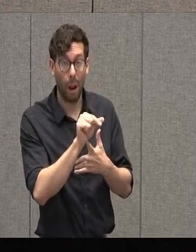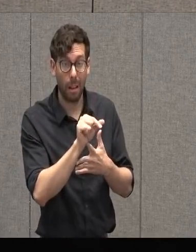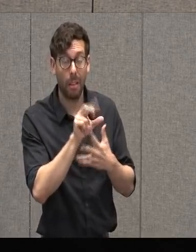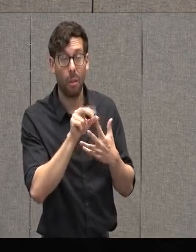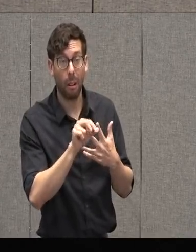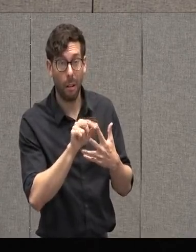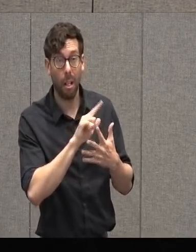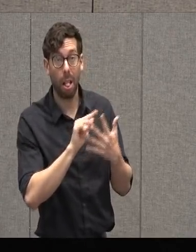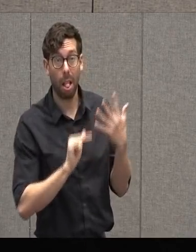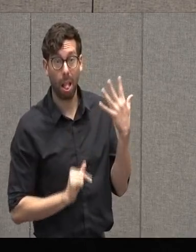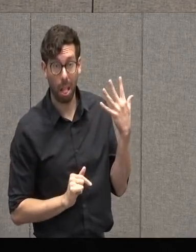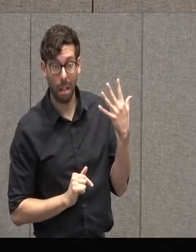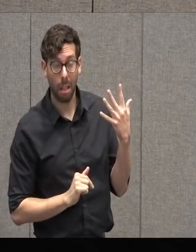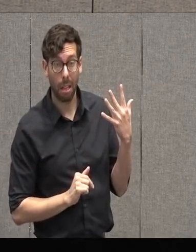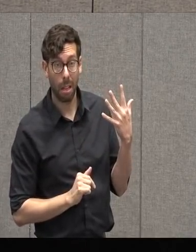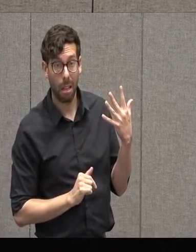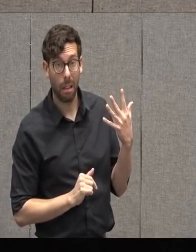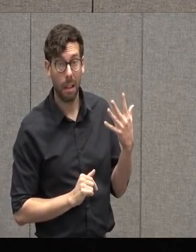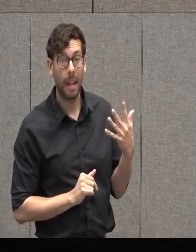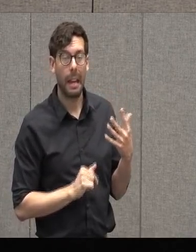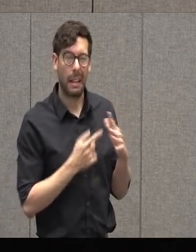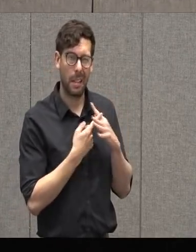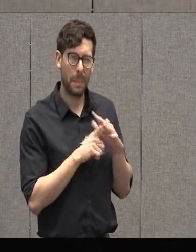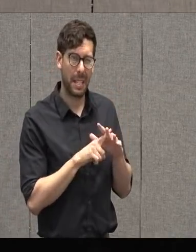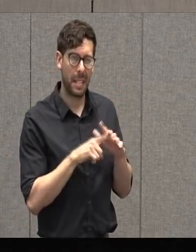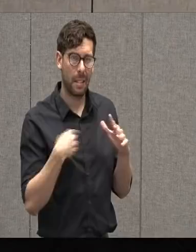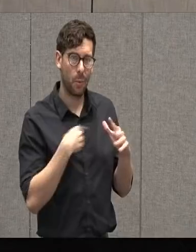and then we started subtracting. Okay.